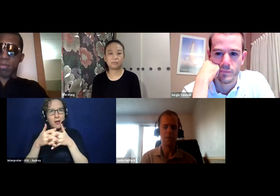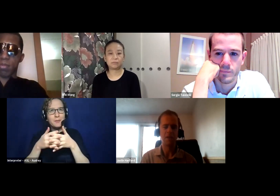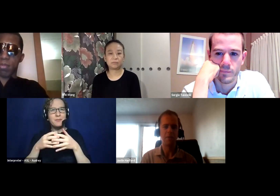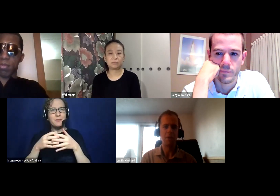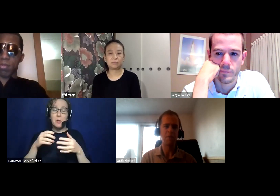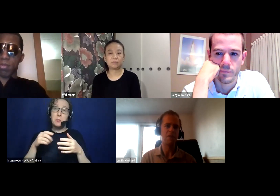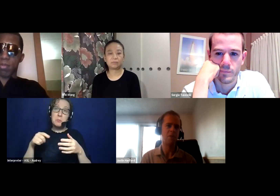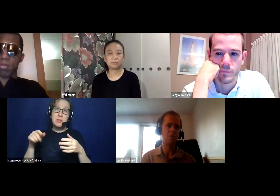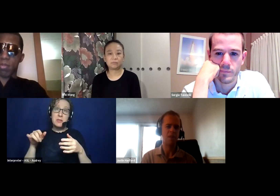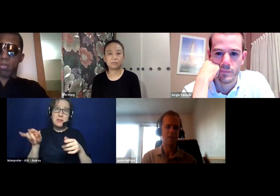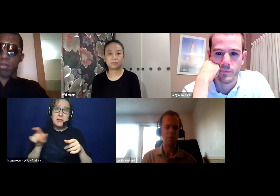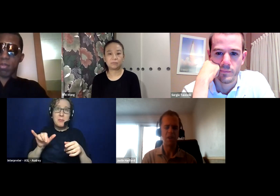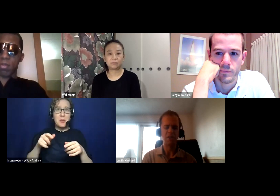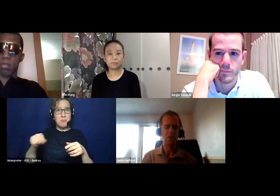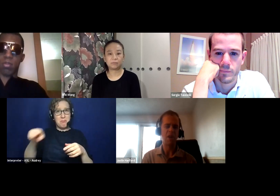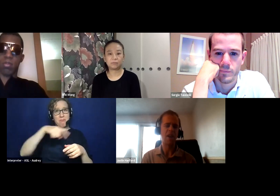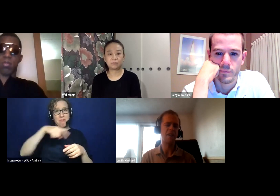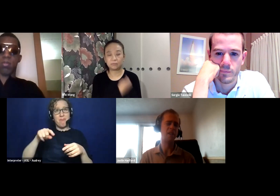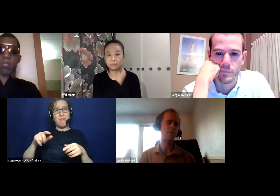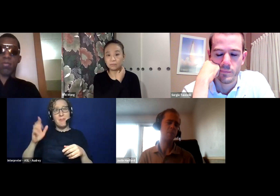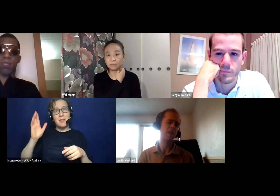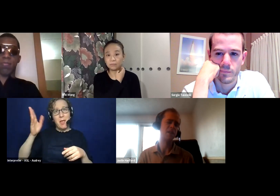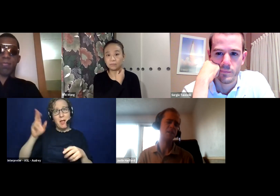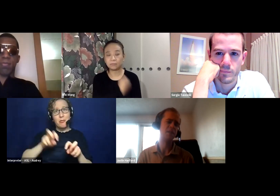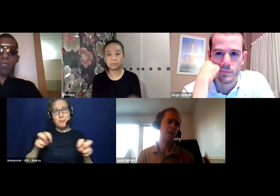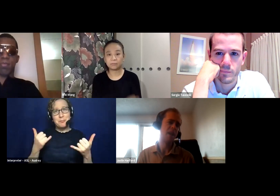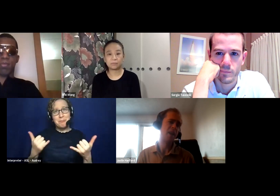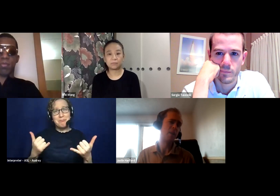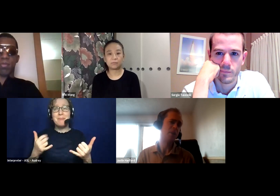So without further ado, I want to just go ahead and give our panelists